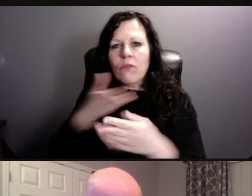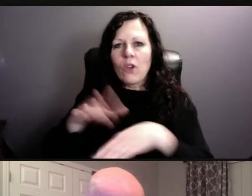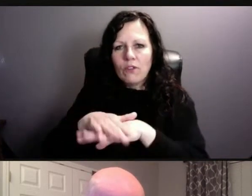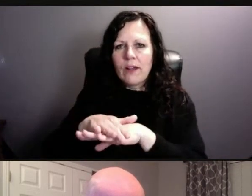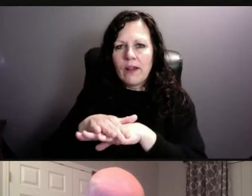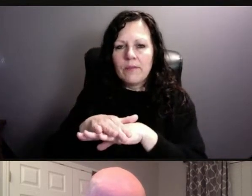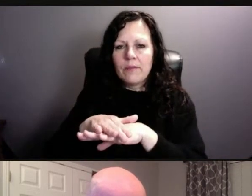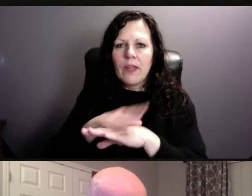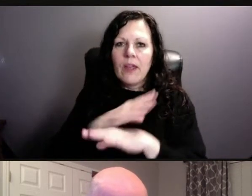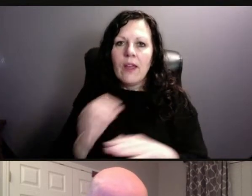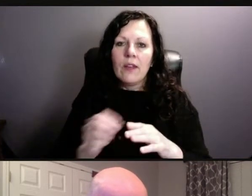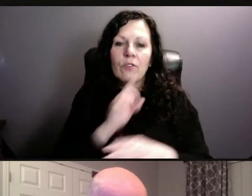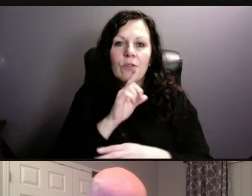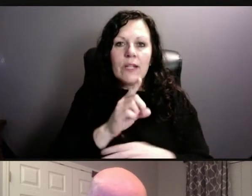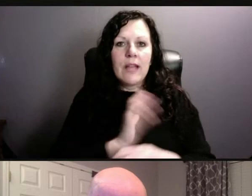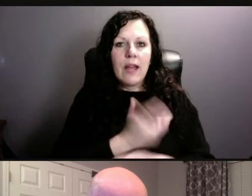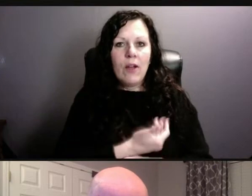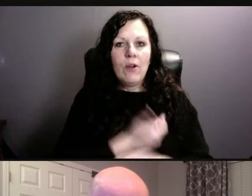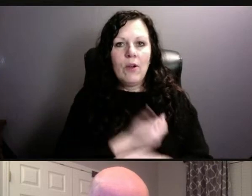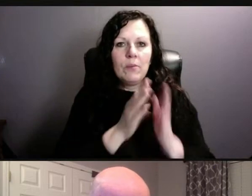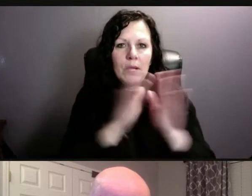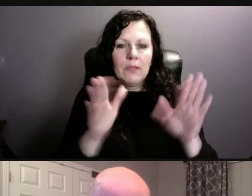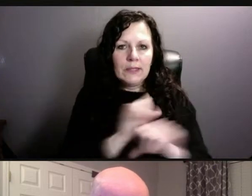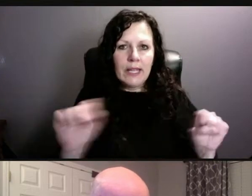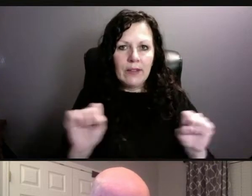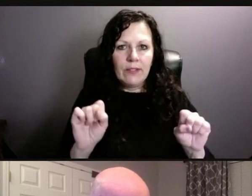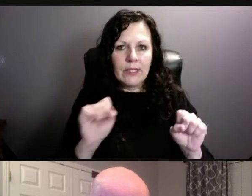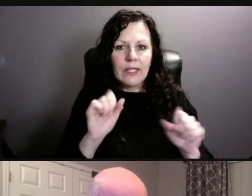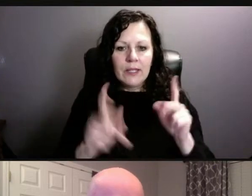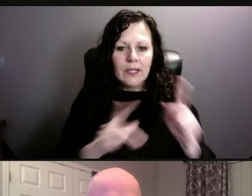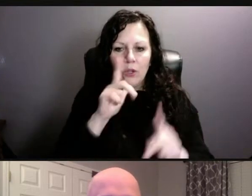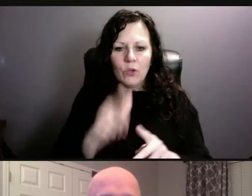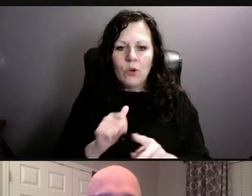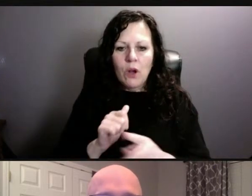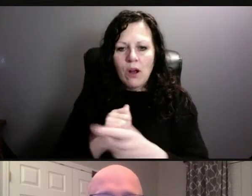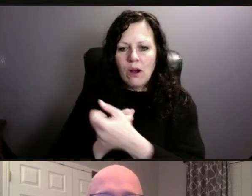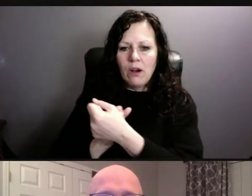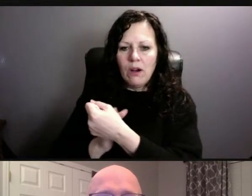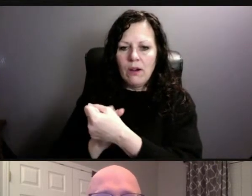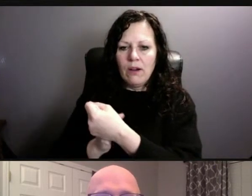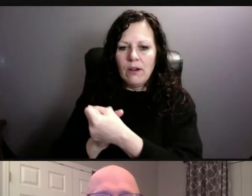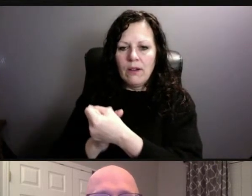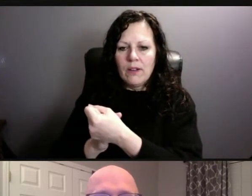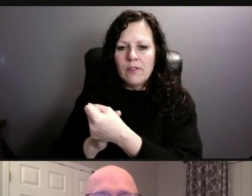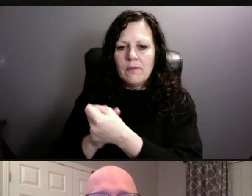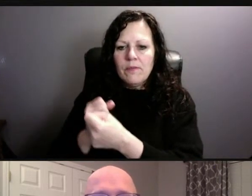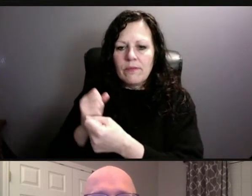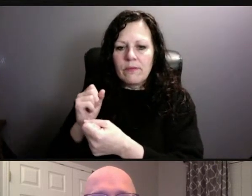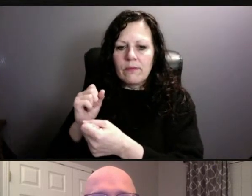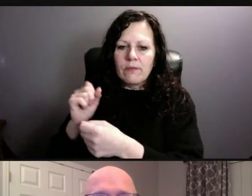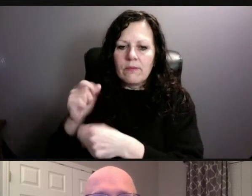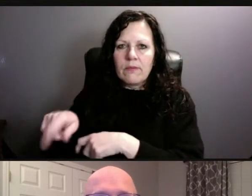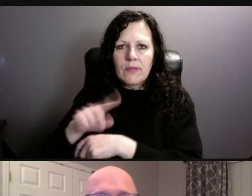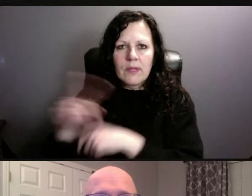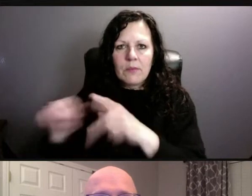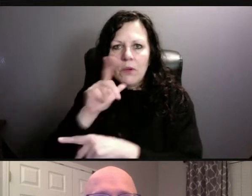IT'S A PUBLIC HEALTH CRISIS. AND THOSE TWO OVERLAP AND MORE